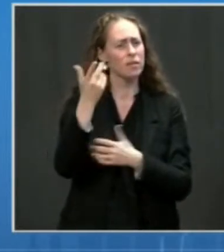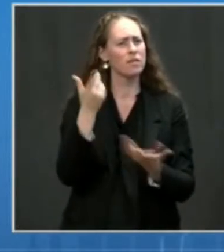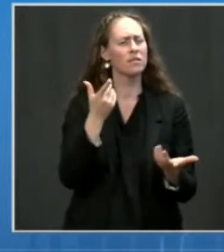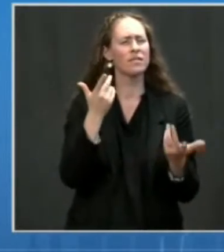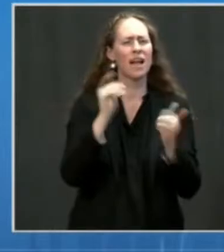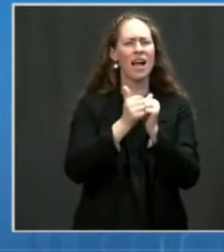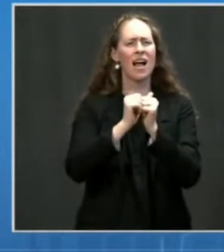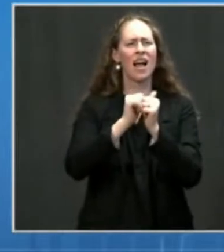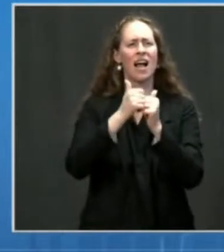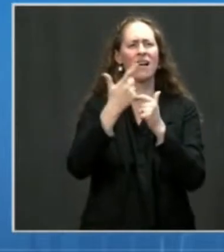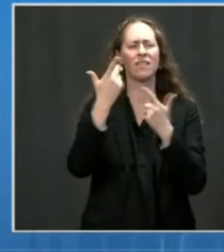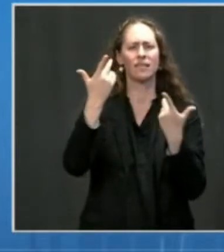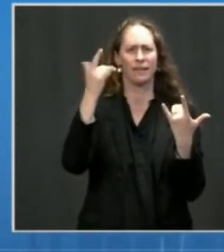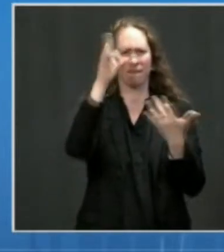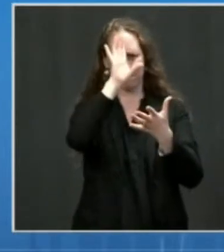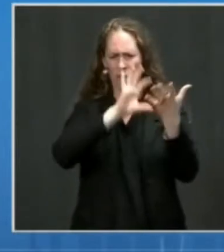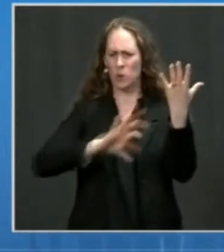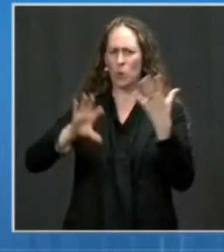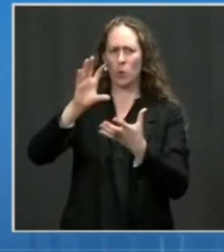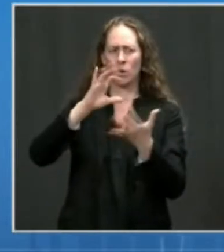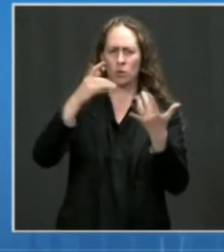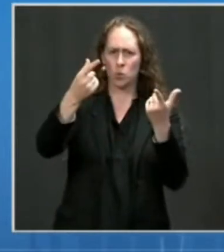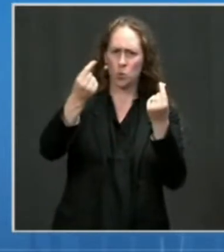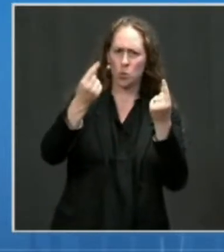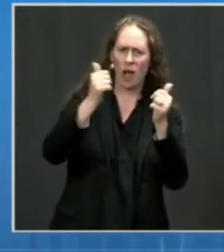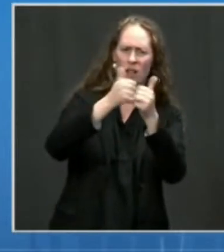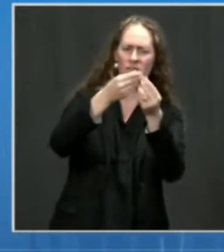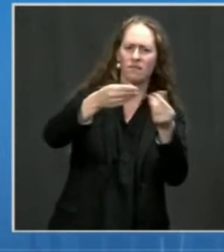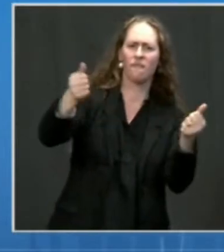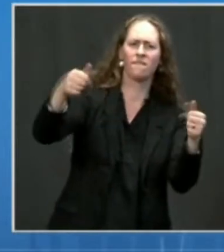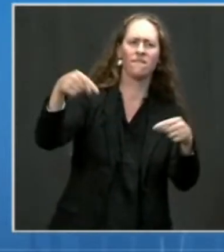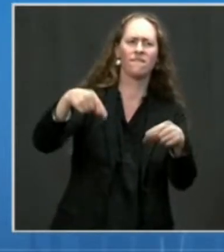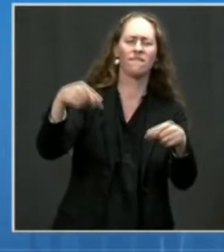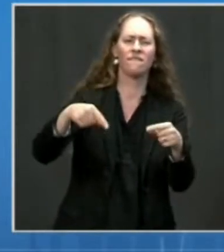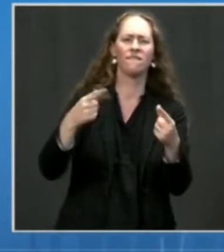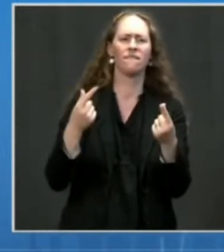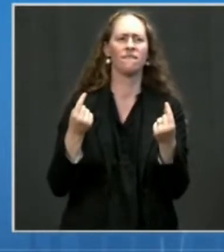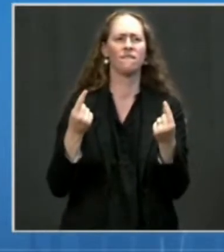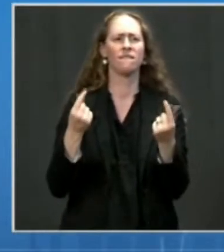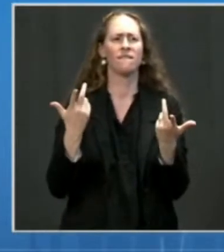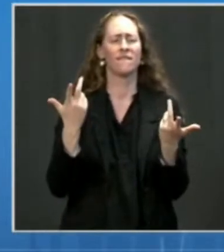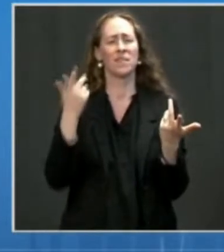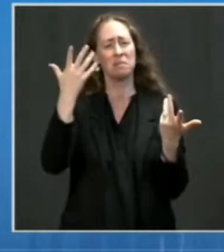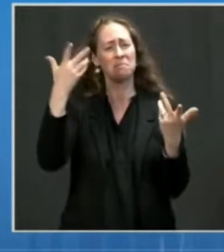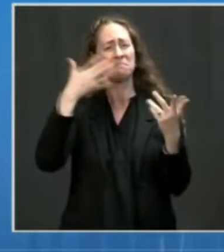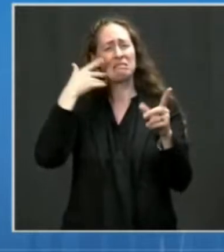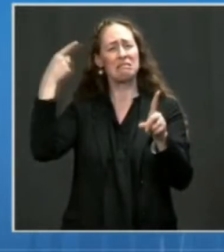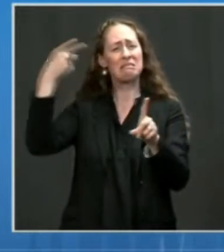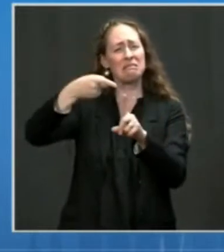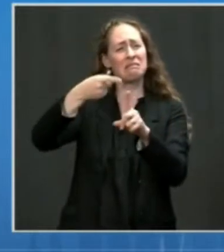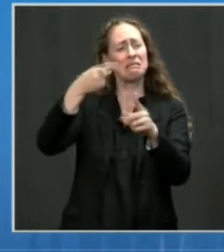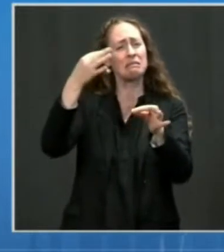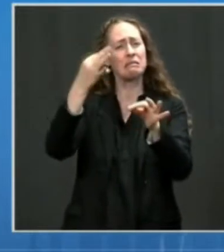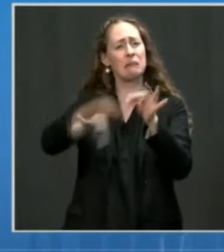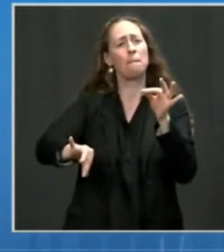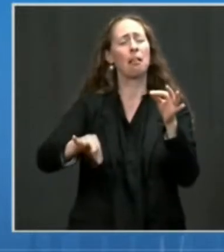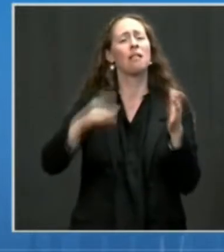TO THE PUBLIC, AND WHAT, IF ANYTHING, ARE YOU GOING TO DO